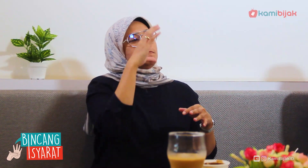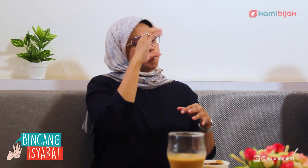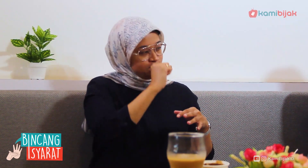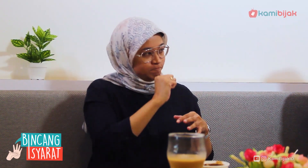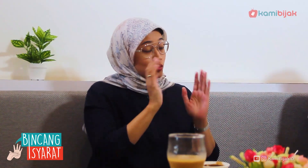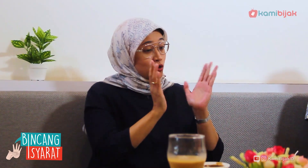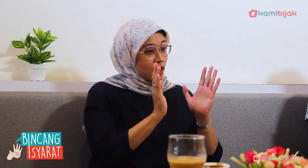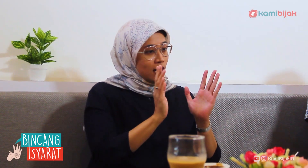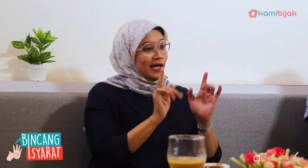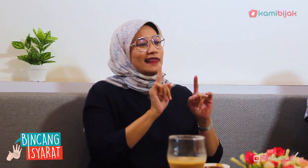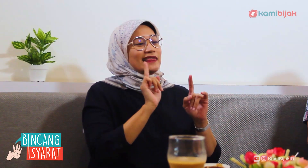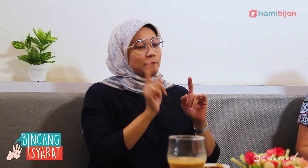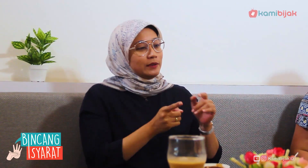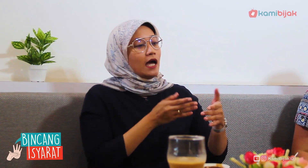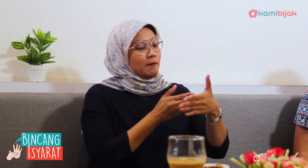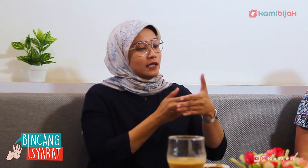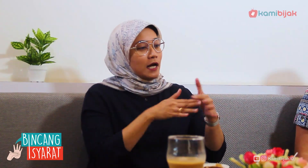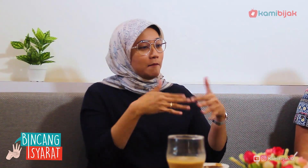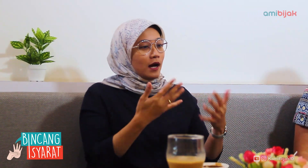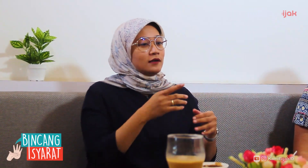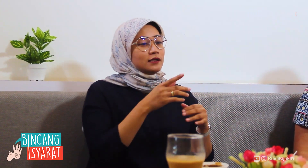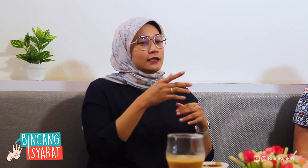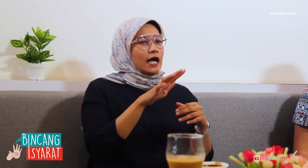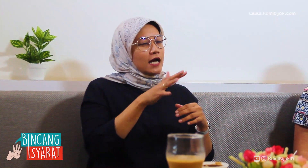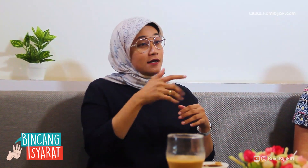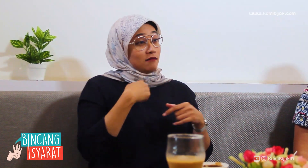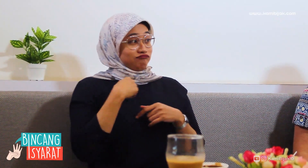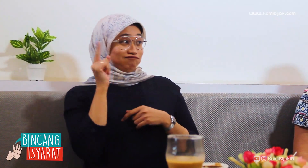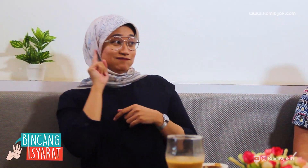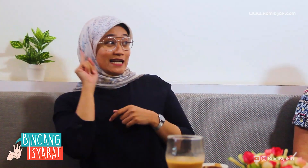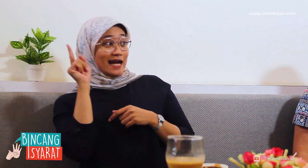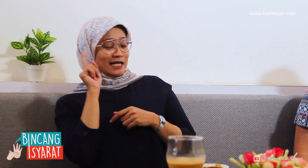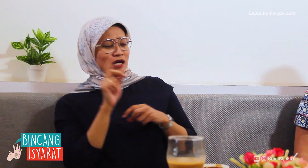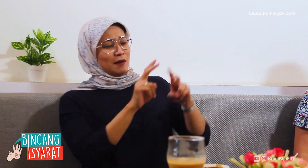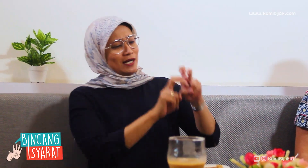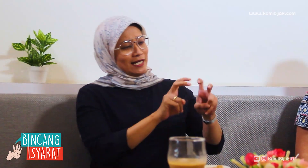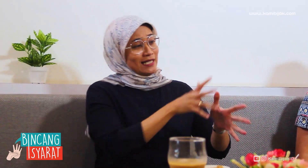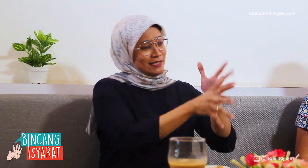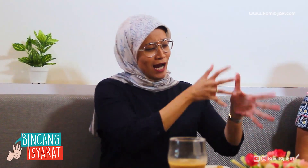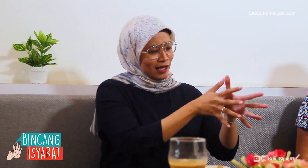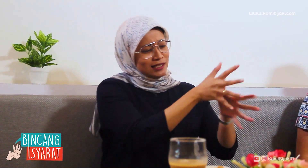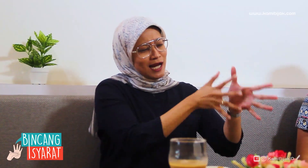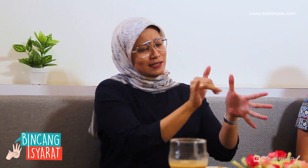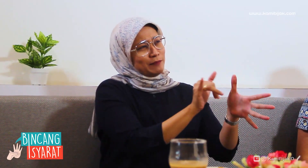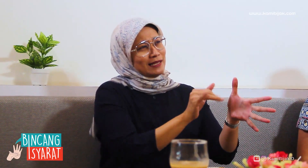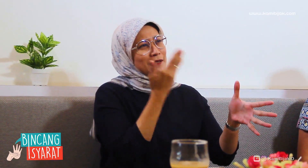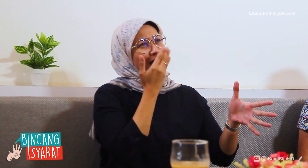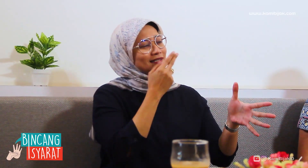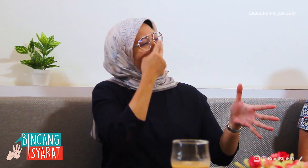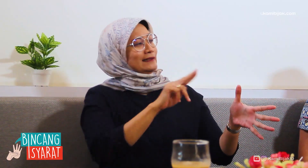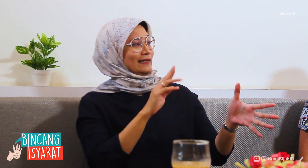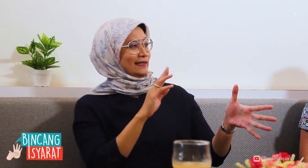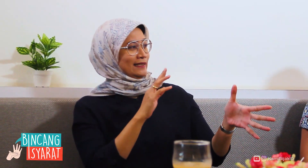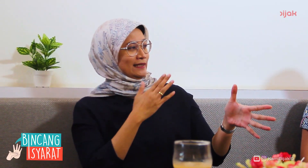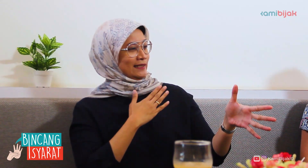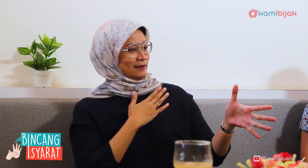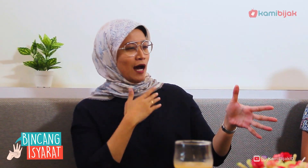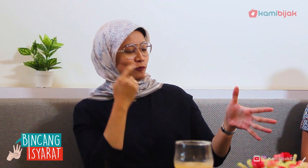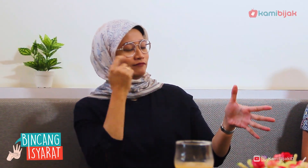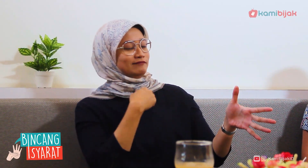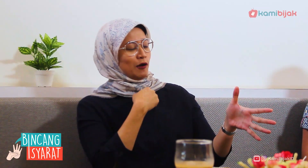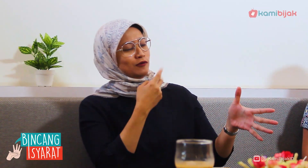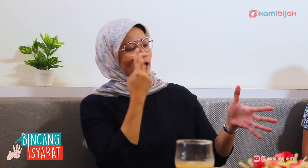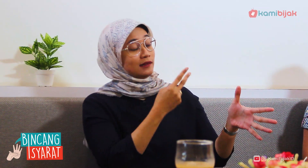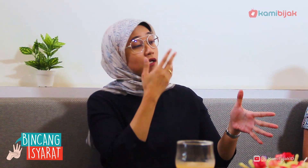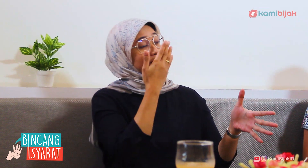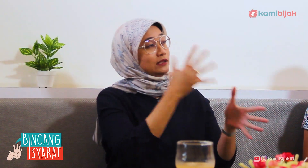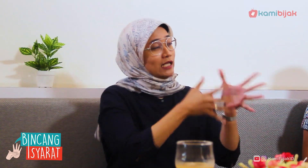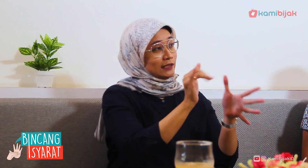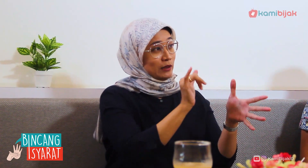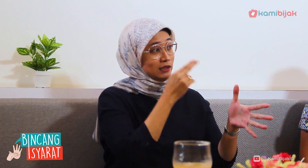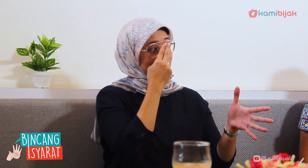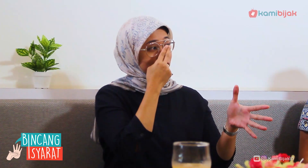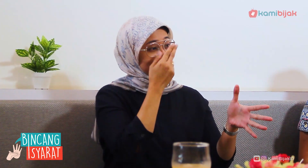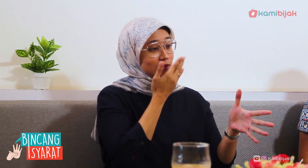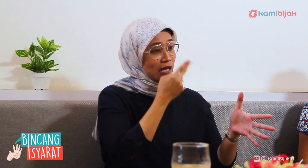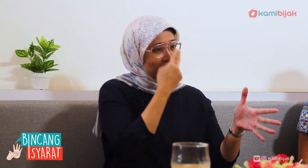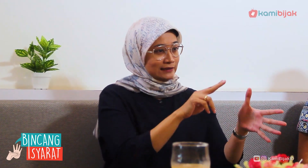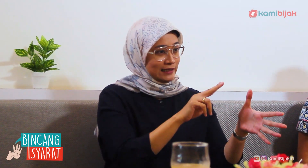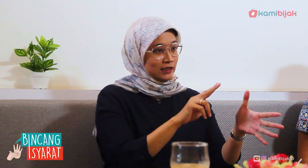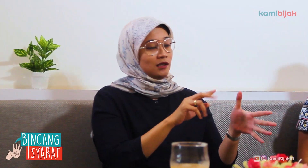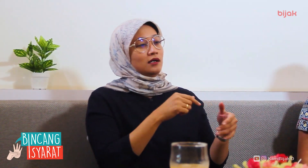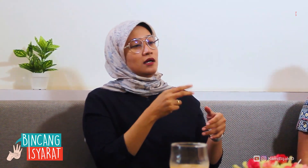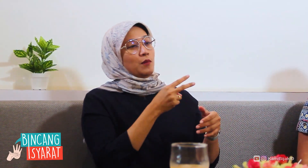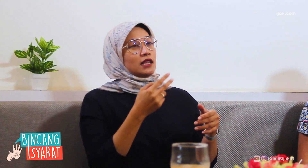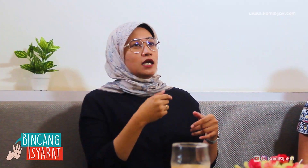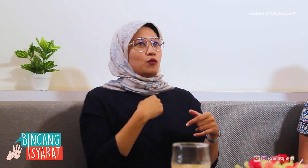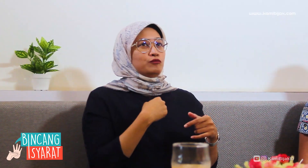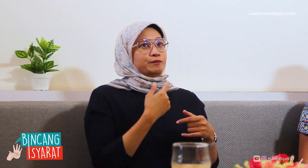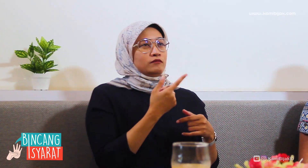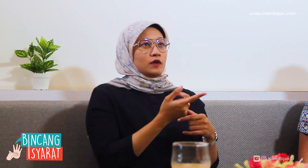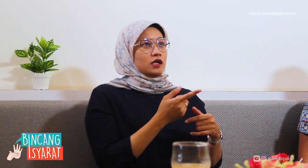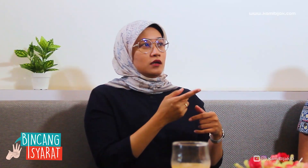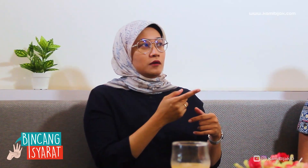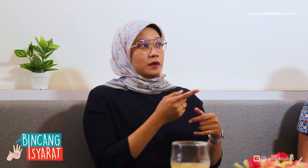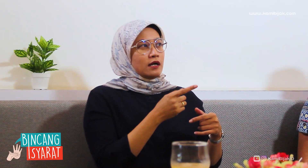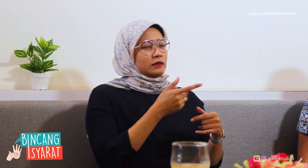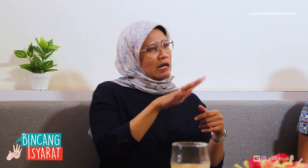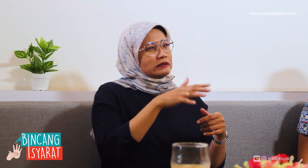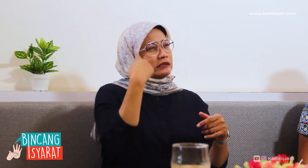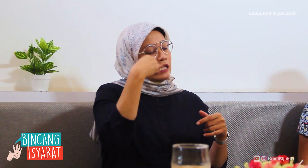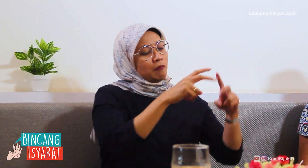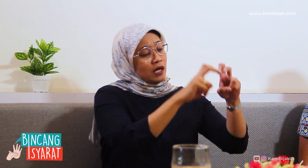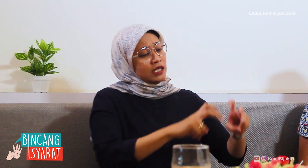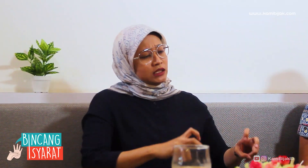then the barrier is that sign language like a foreign language to me that people hearing person to.